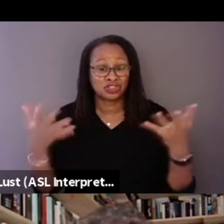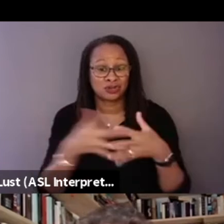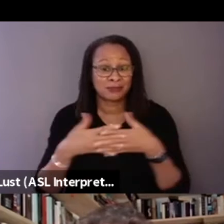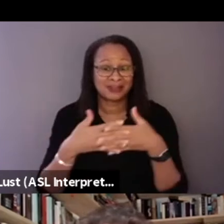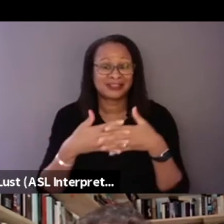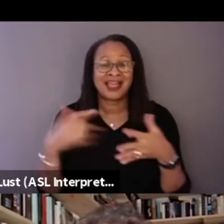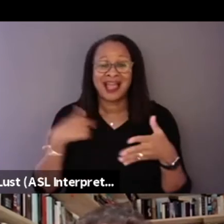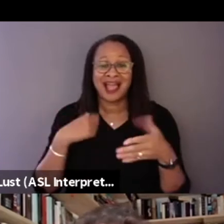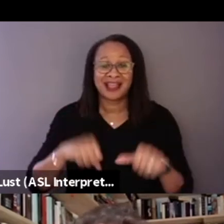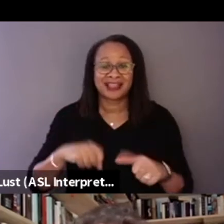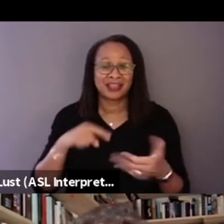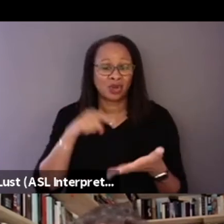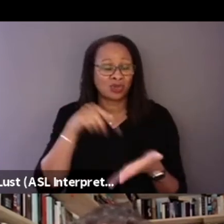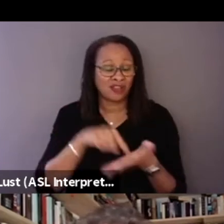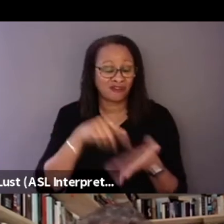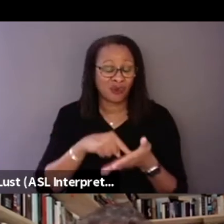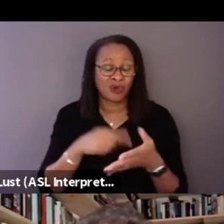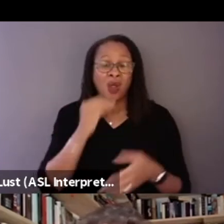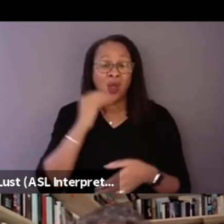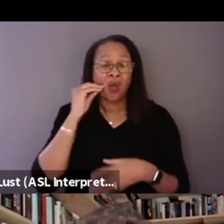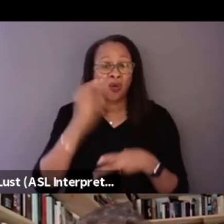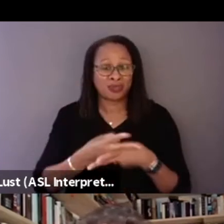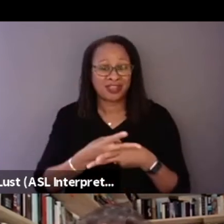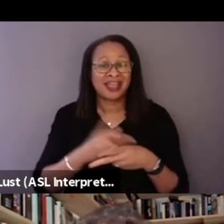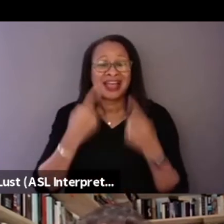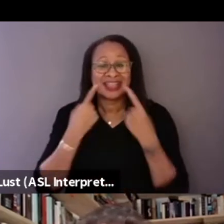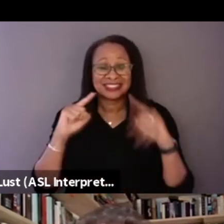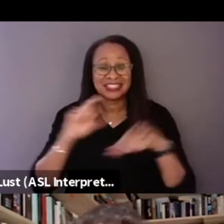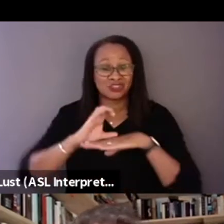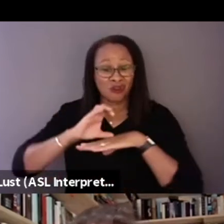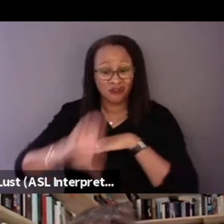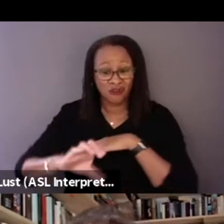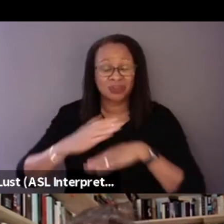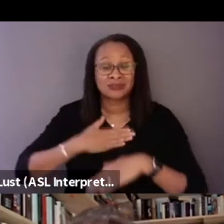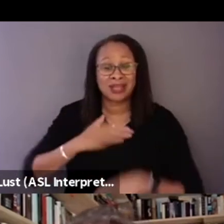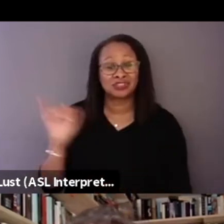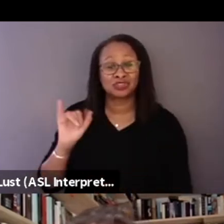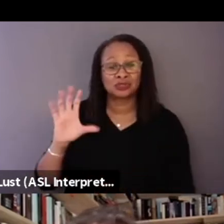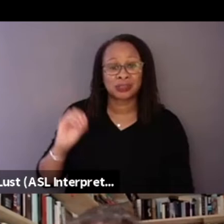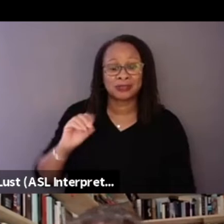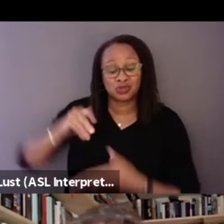because I successfully forced my health insurance company to pay for most of the costs.